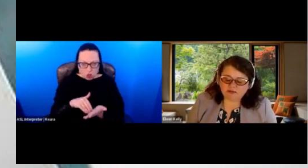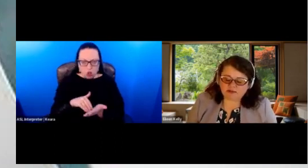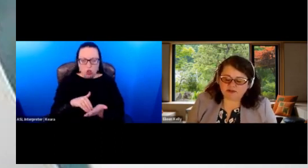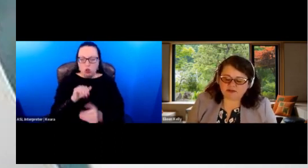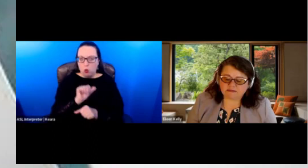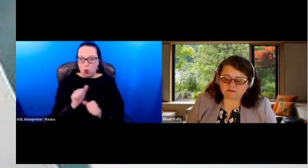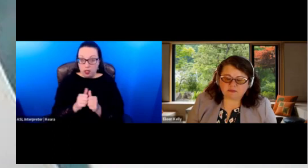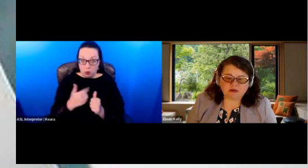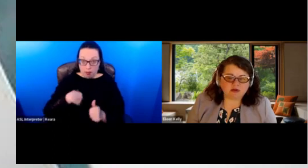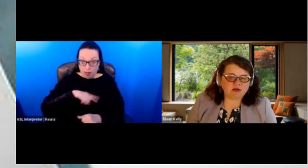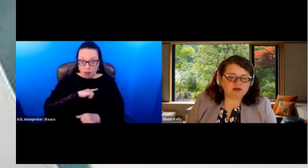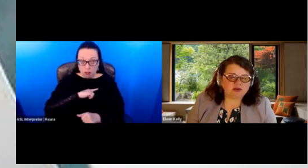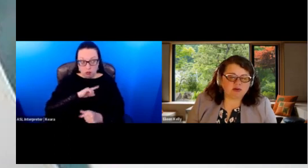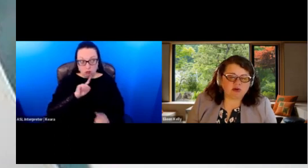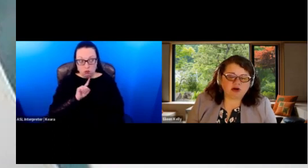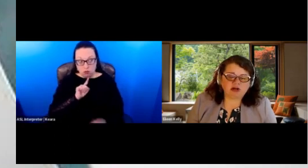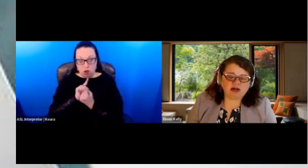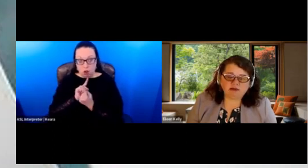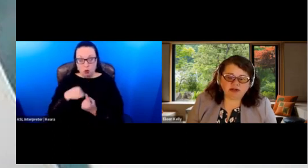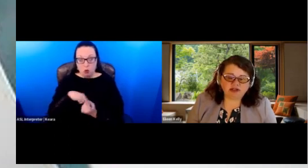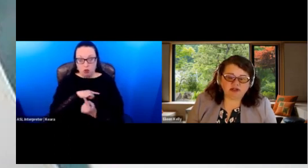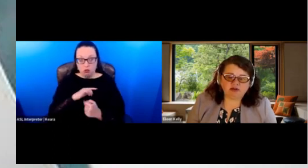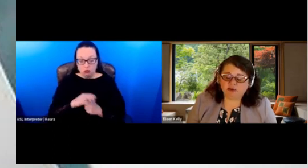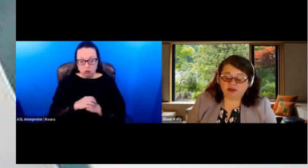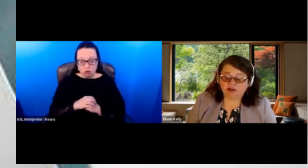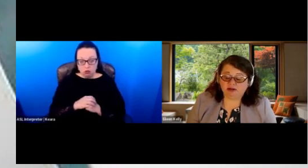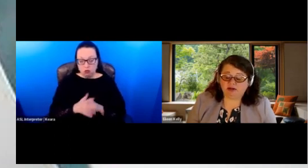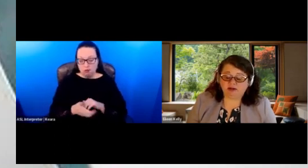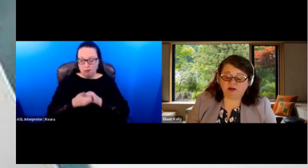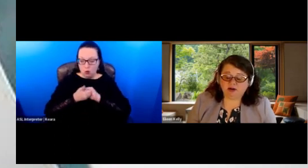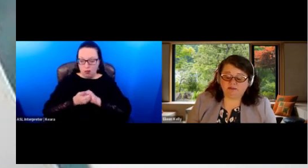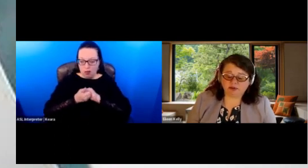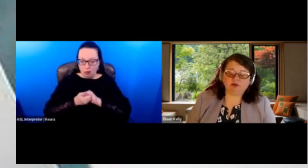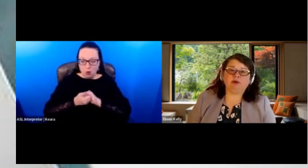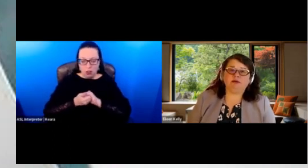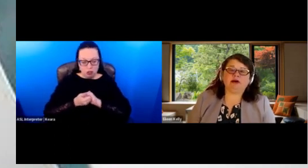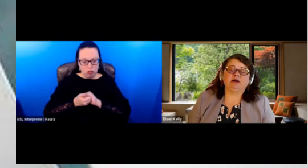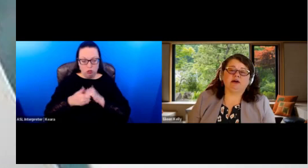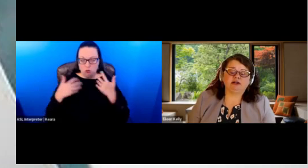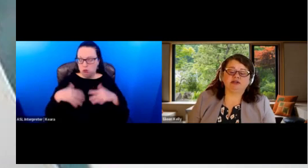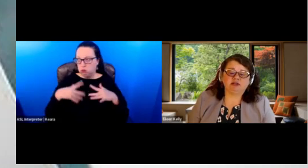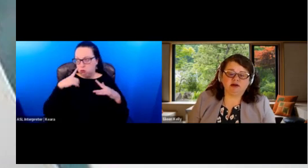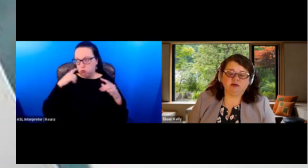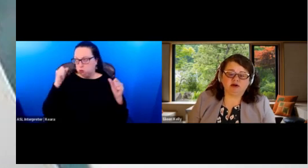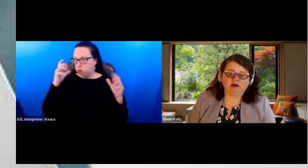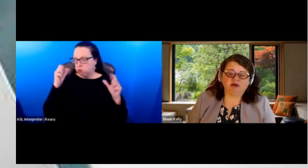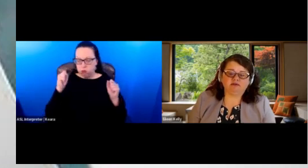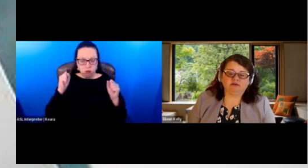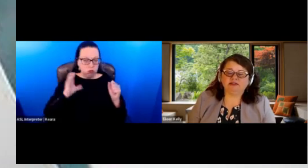come to us. So our collaboration we I'm blown away by our national network of the